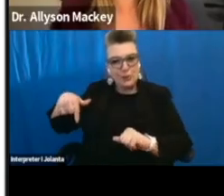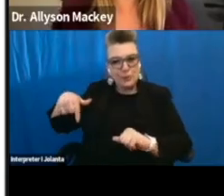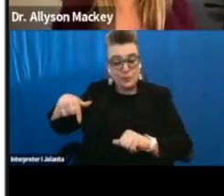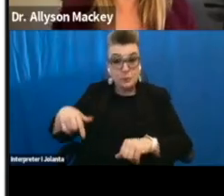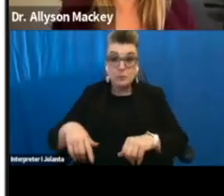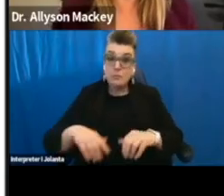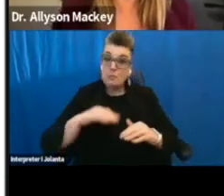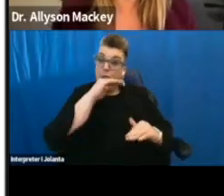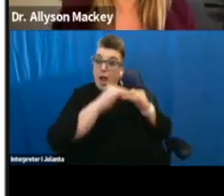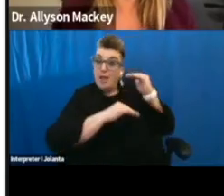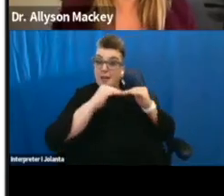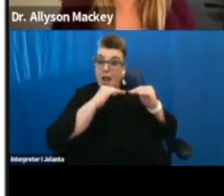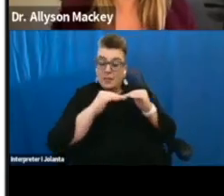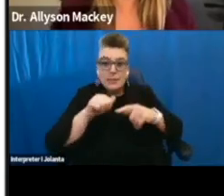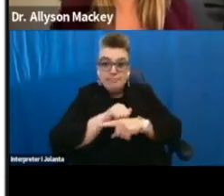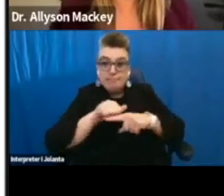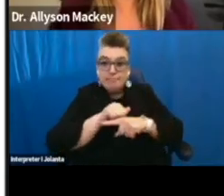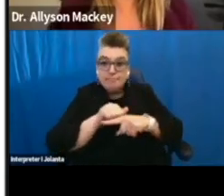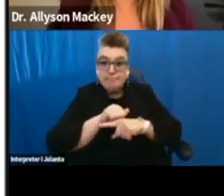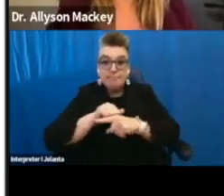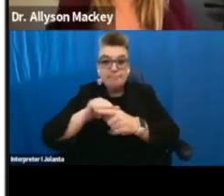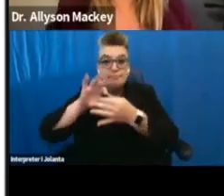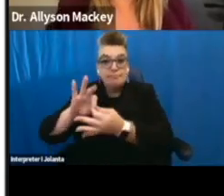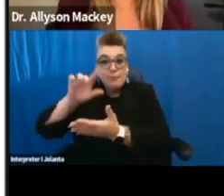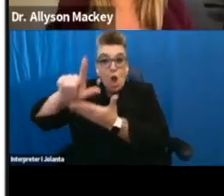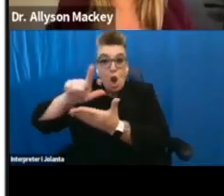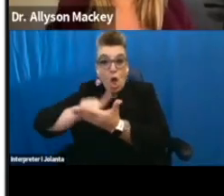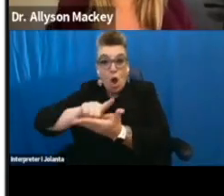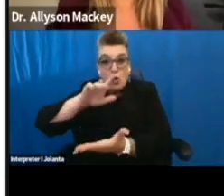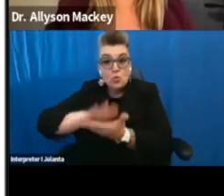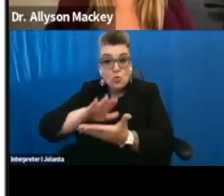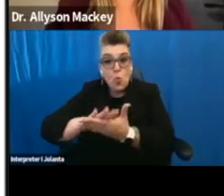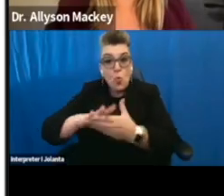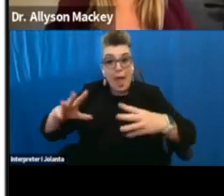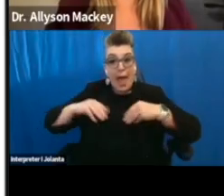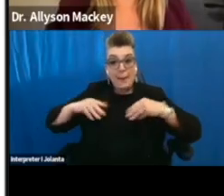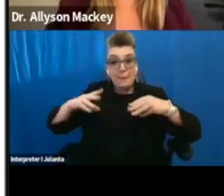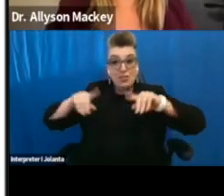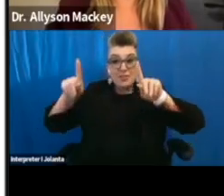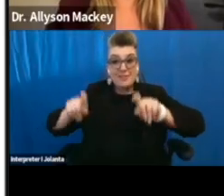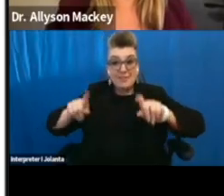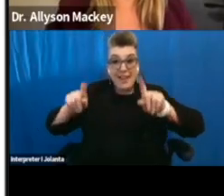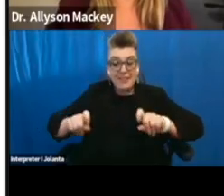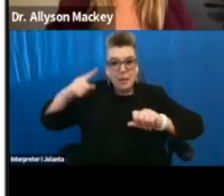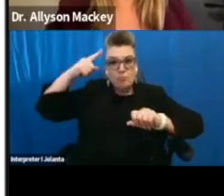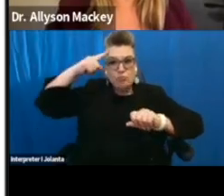law school admissions test their brains changed in terms of their structure and their function